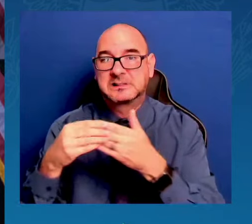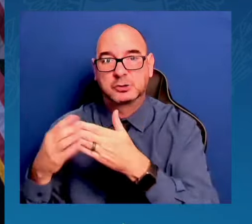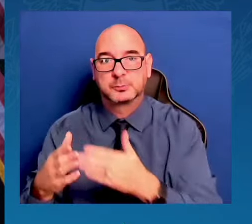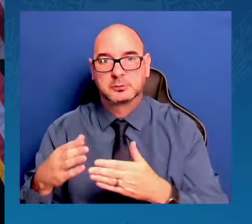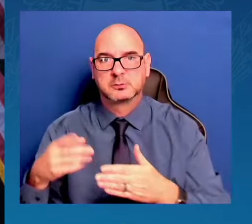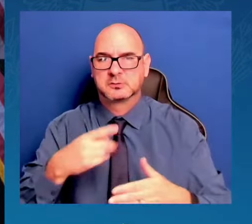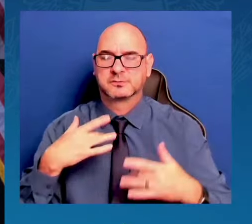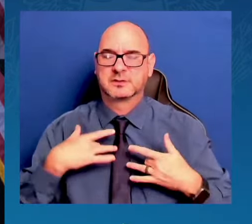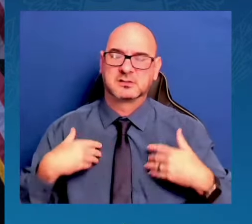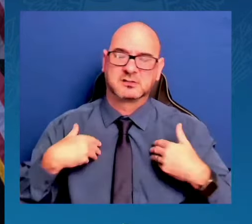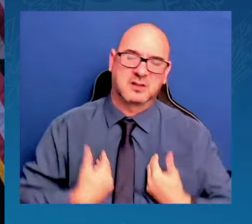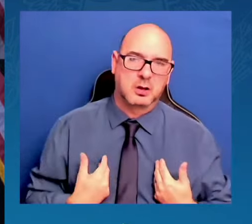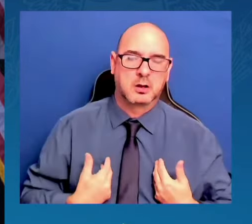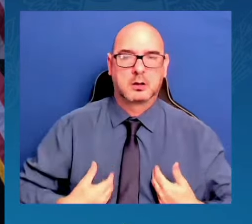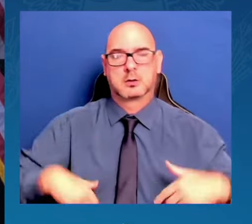because we're on the right side of history.